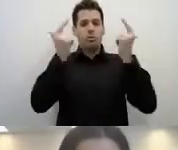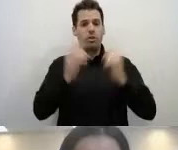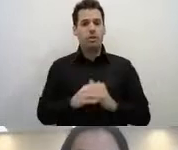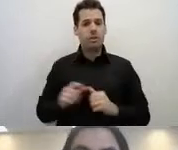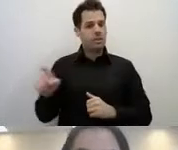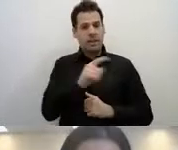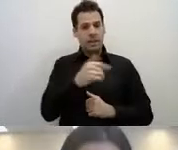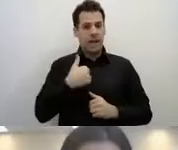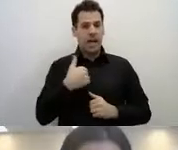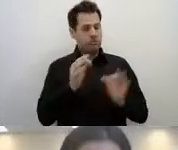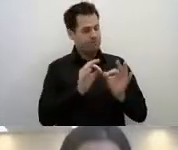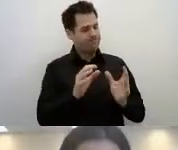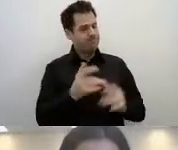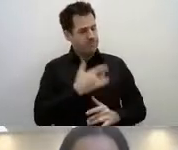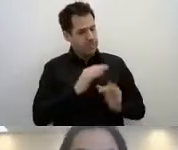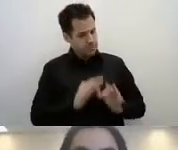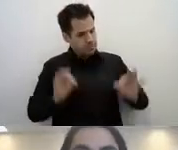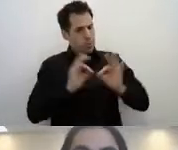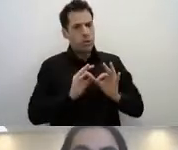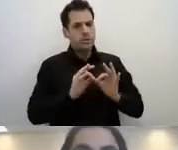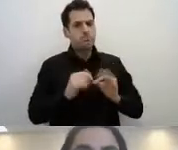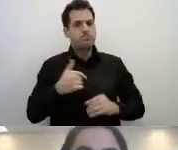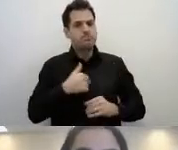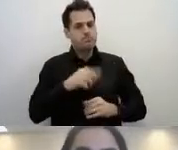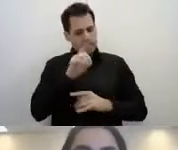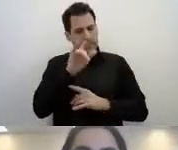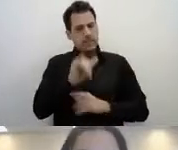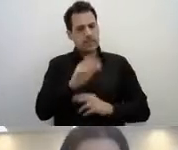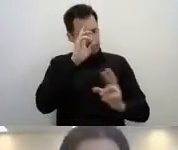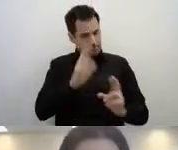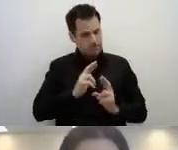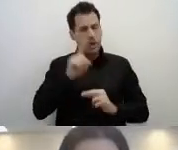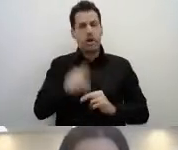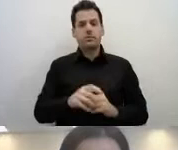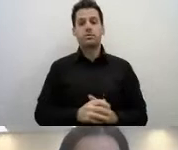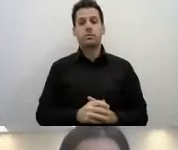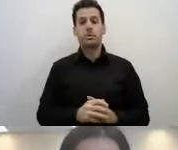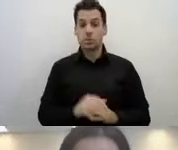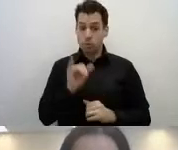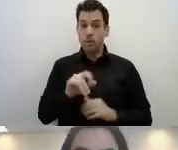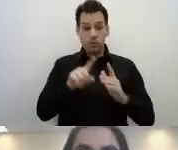dignity recognized and affirmed so it really truly is the beginning and or starting point